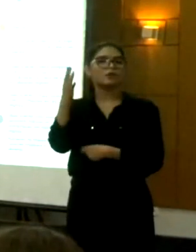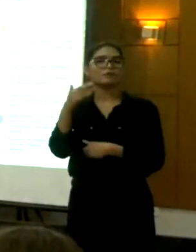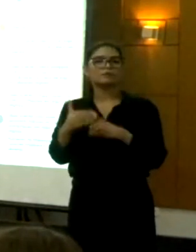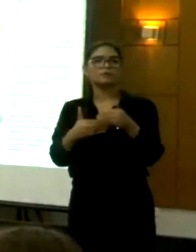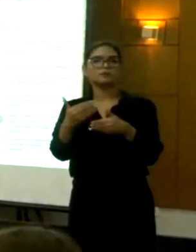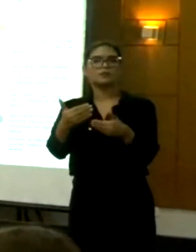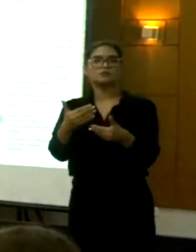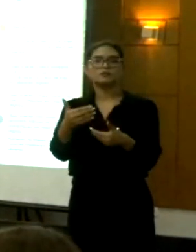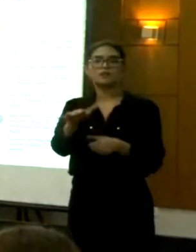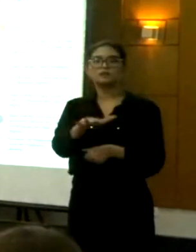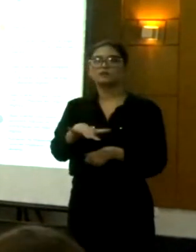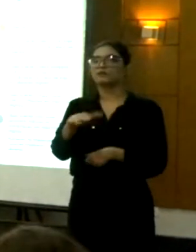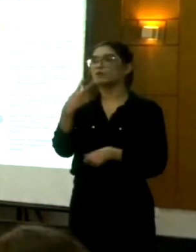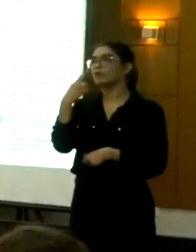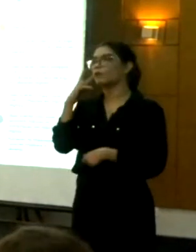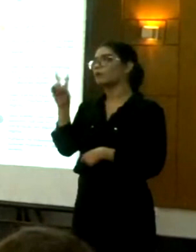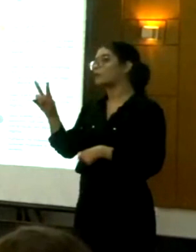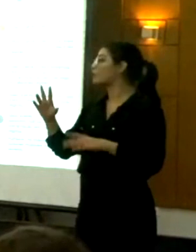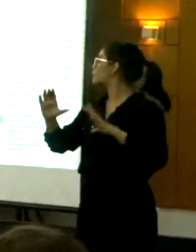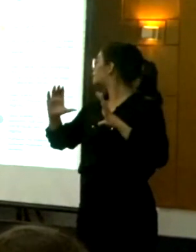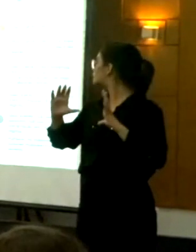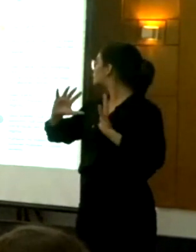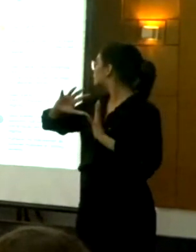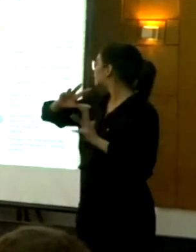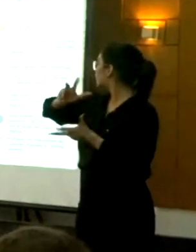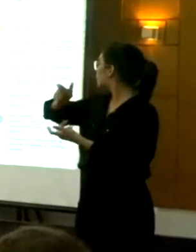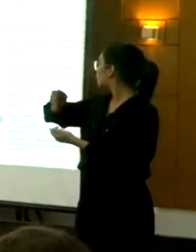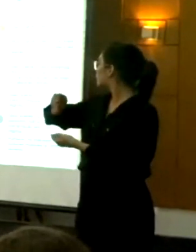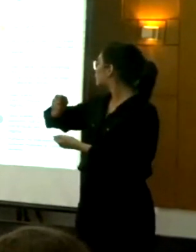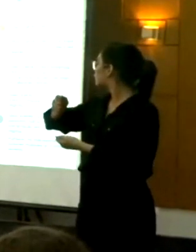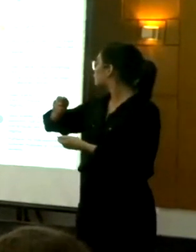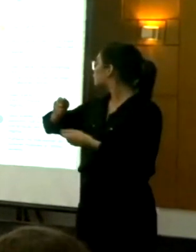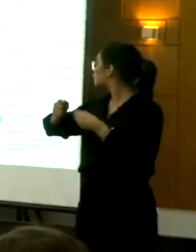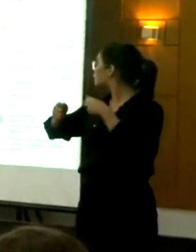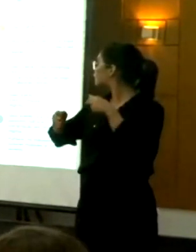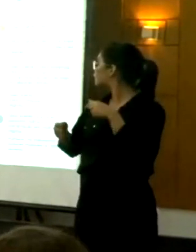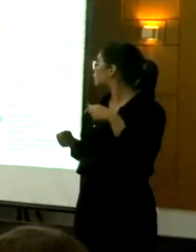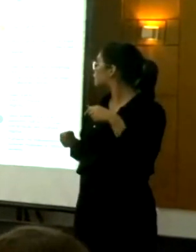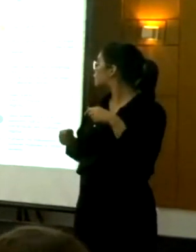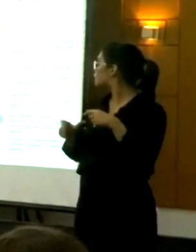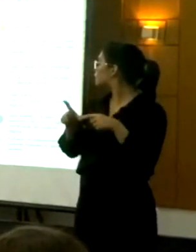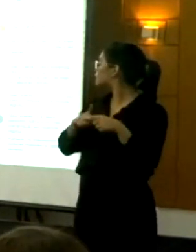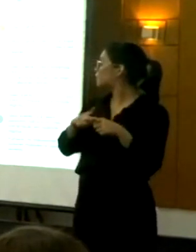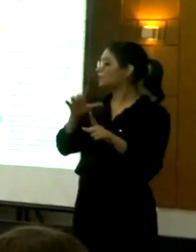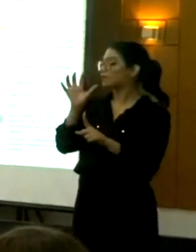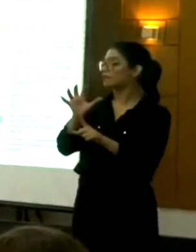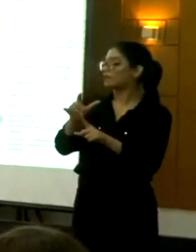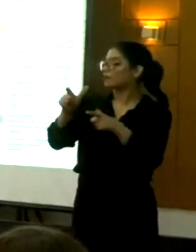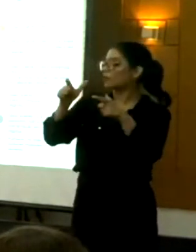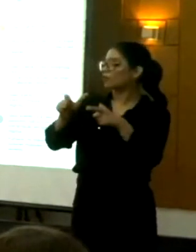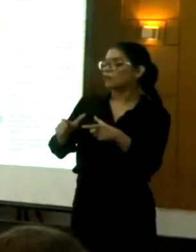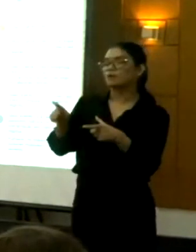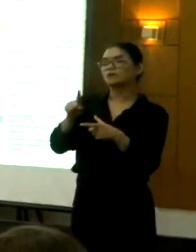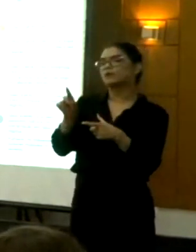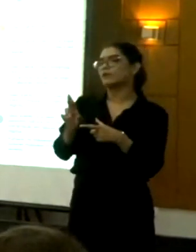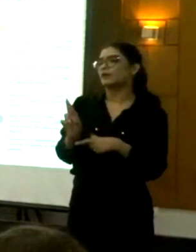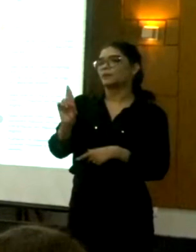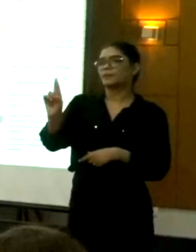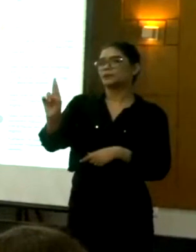this is the size of the block that he calls the north of South America, it is very large here, so there are local effects here that are not represented, but in any case,